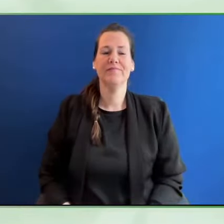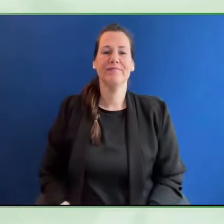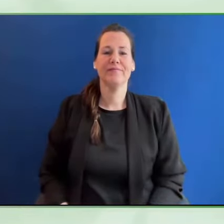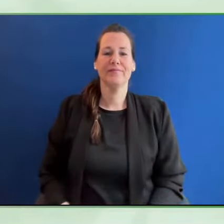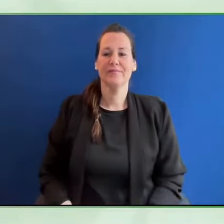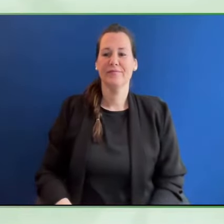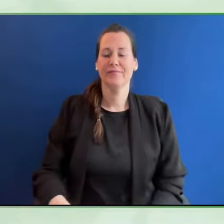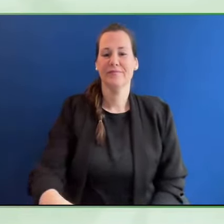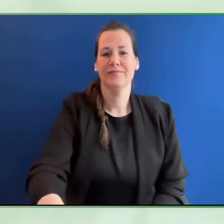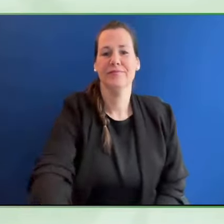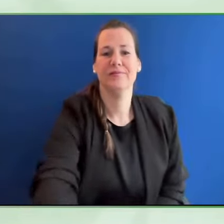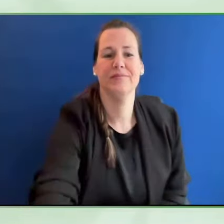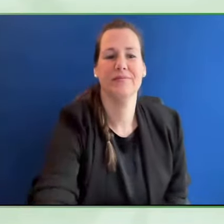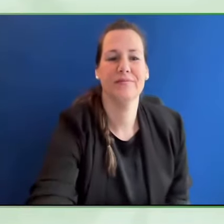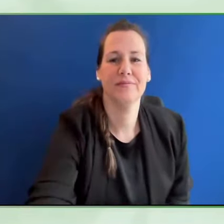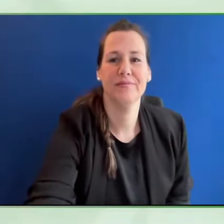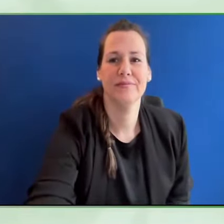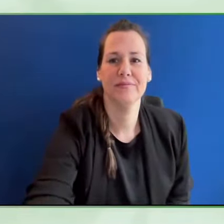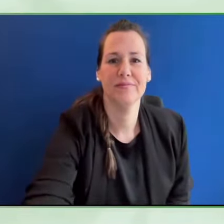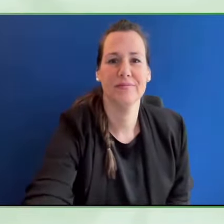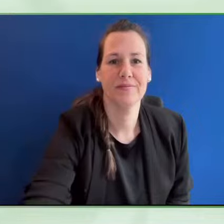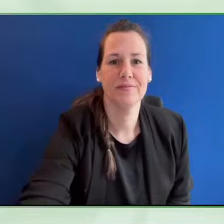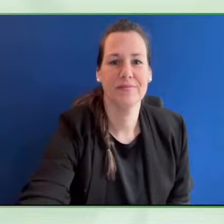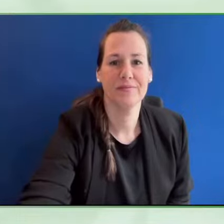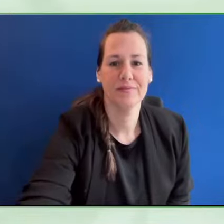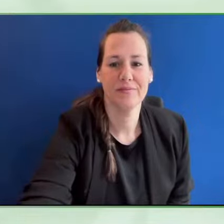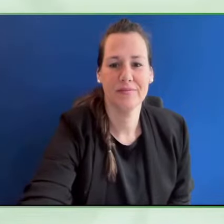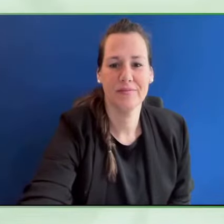A warm welcome from the Zero Project Conference.